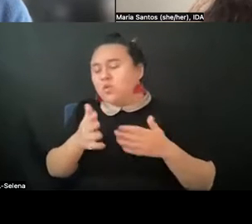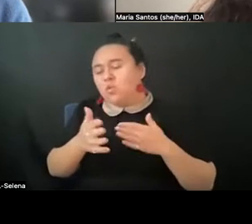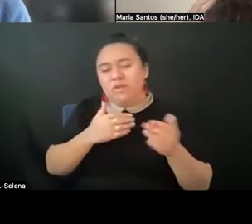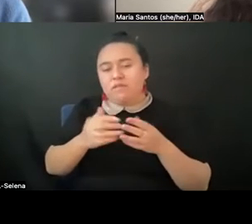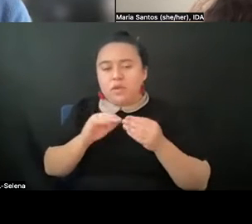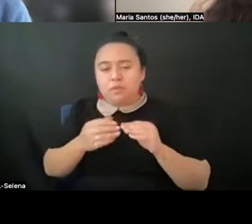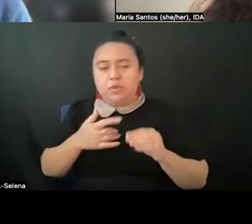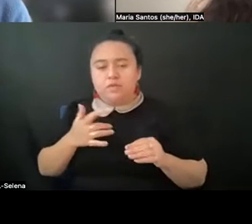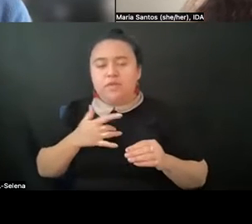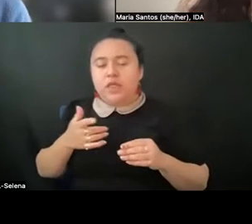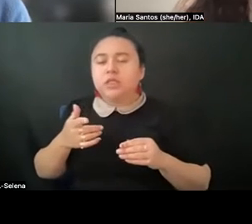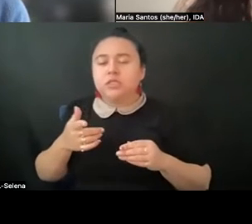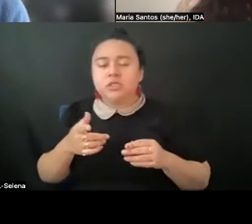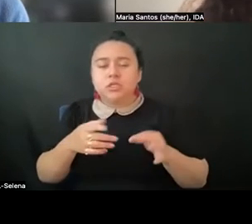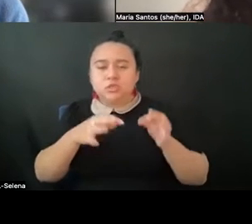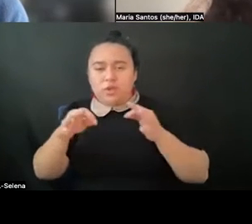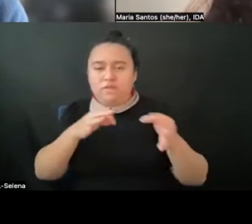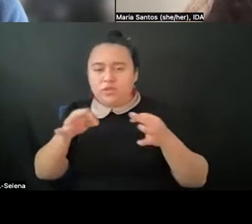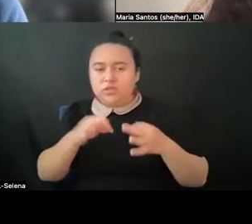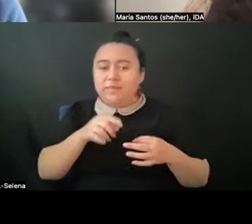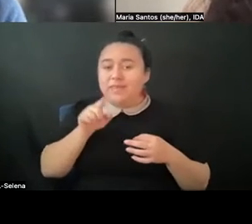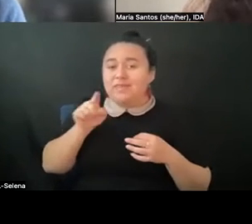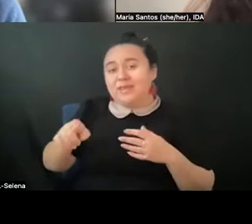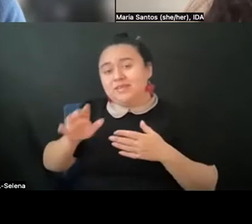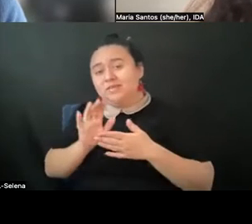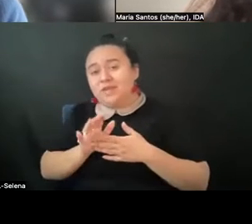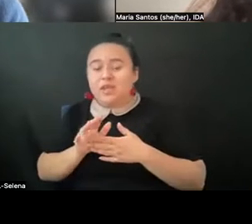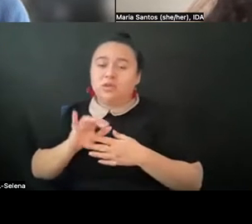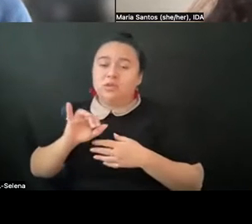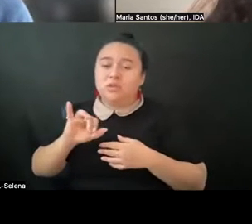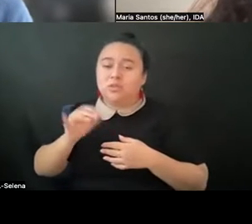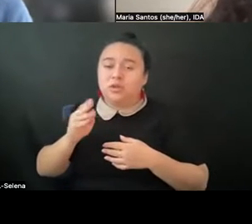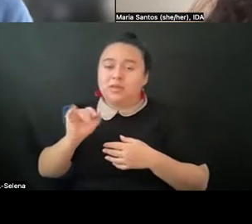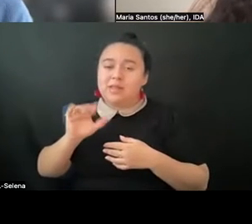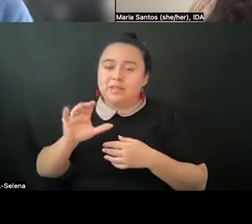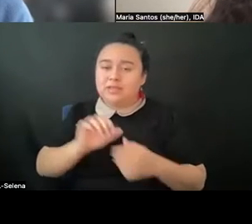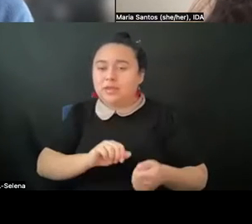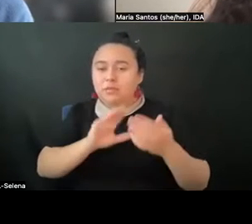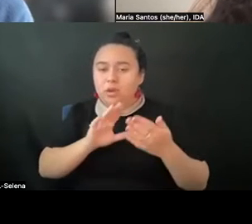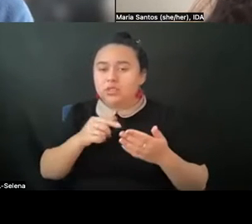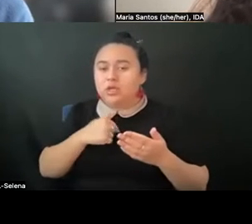is the journalistic approach that I have taken in the past and that is going to happen through this